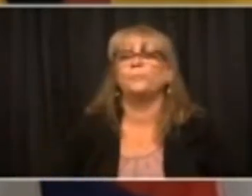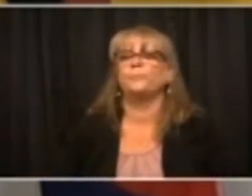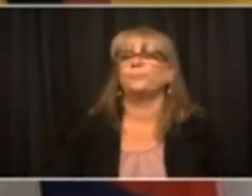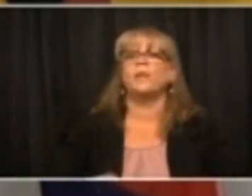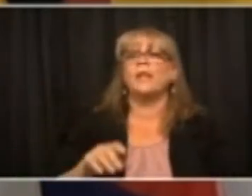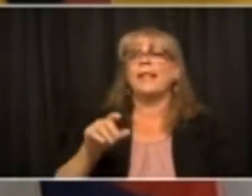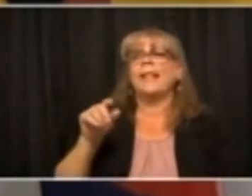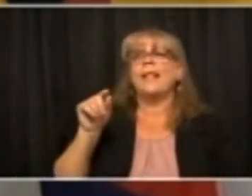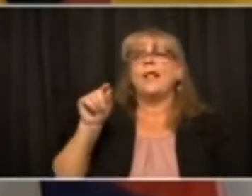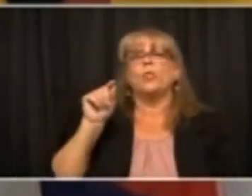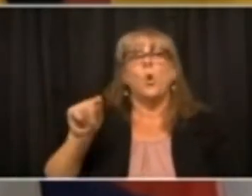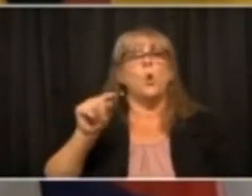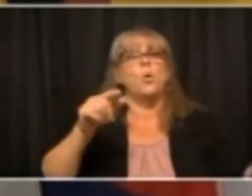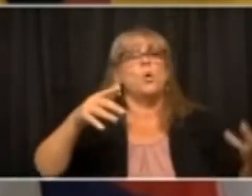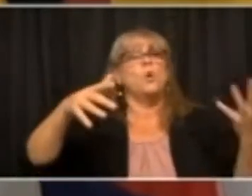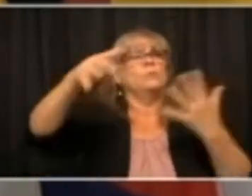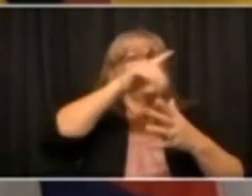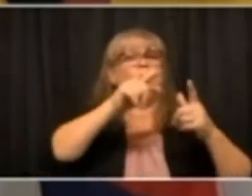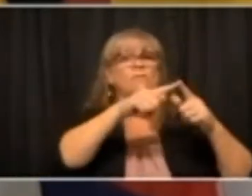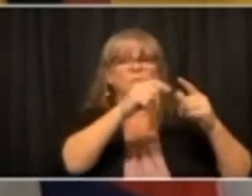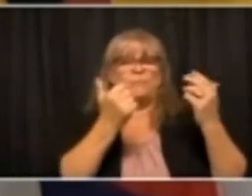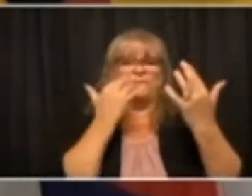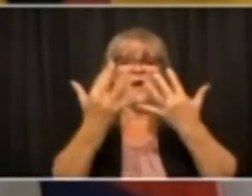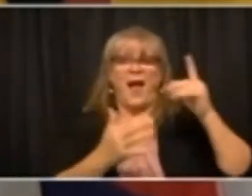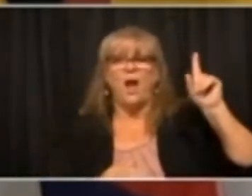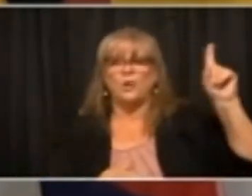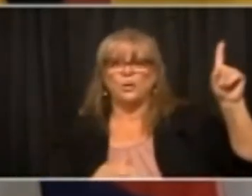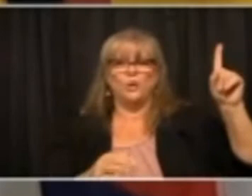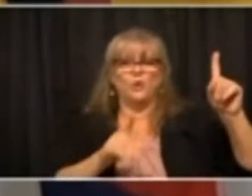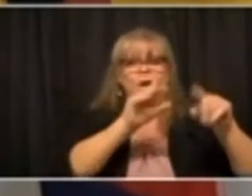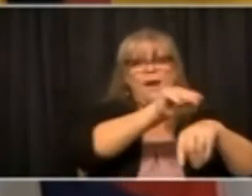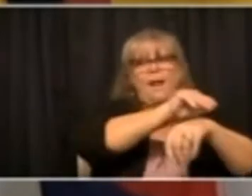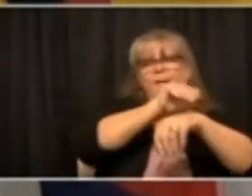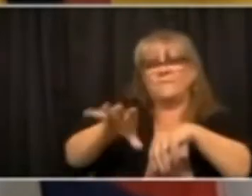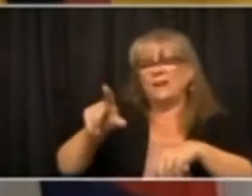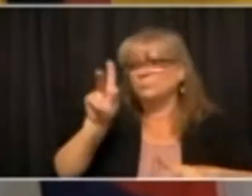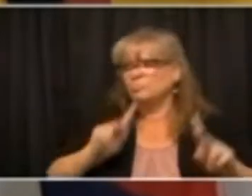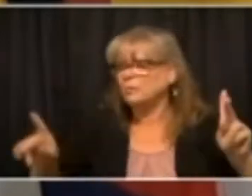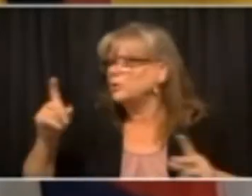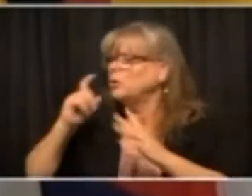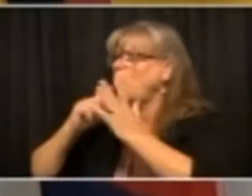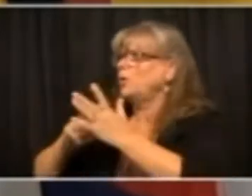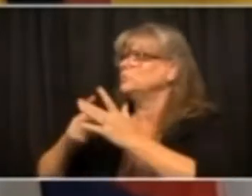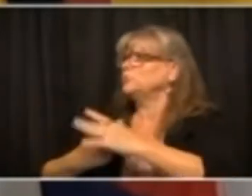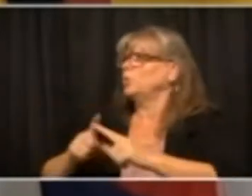initial symptoms of cova-19 before it can uh worsen uh and cause